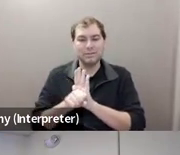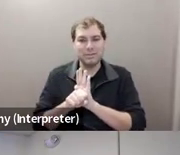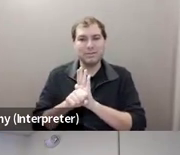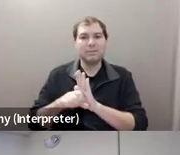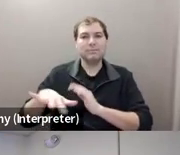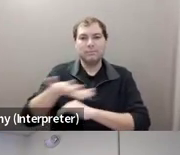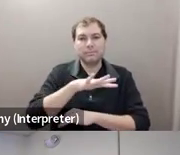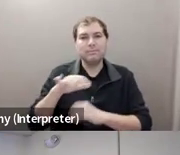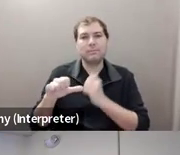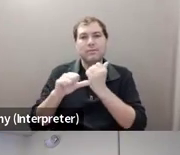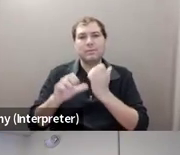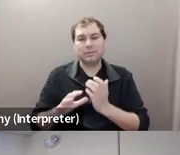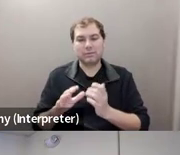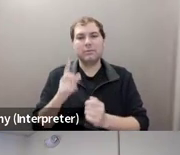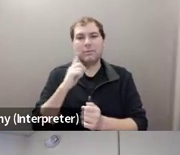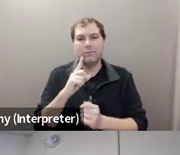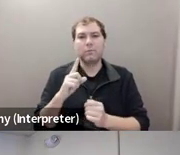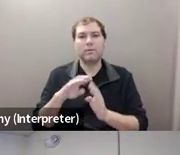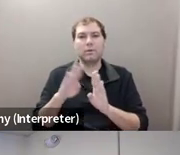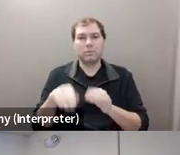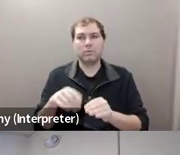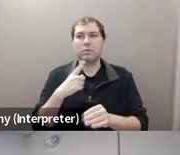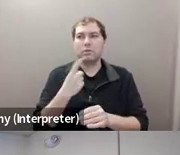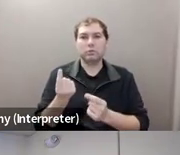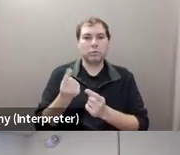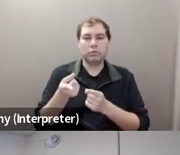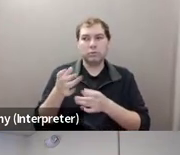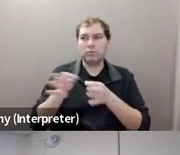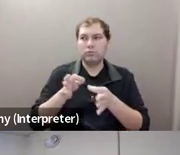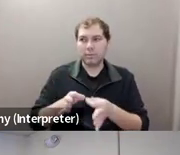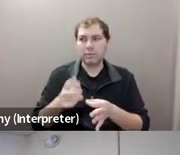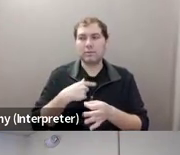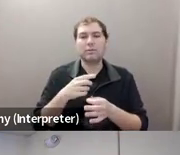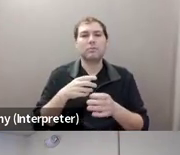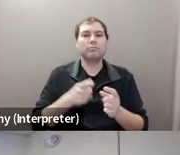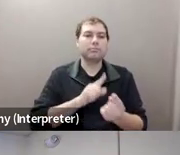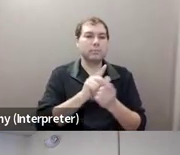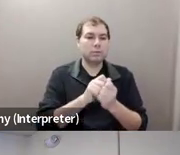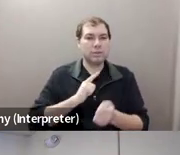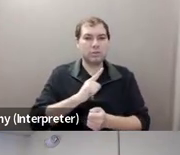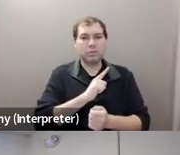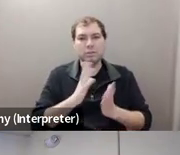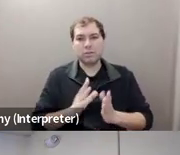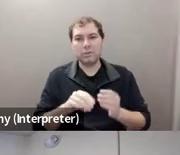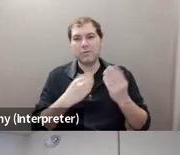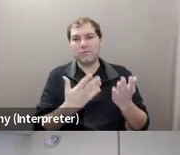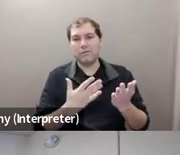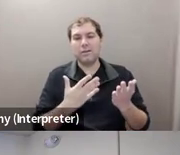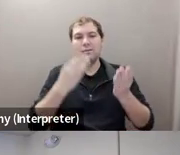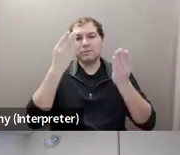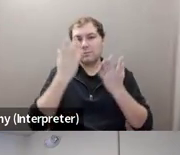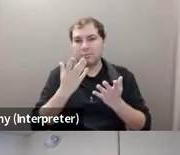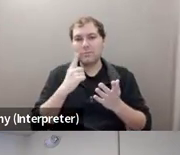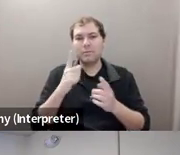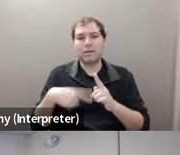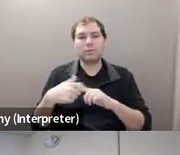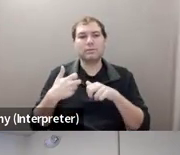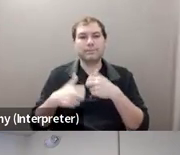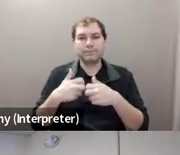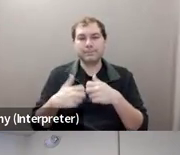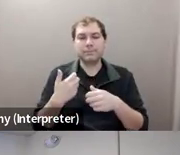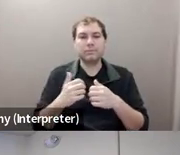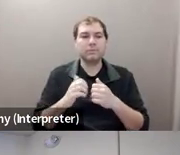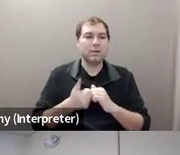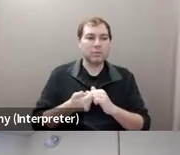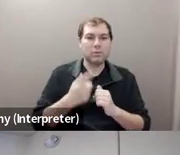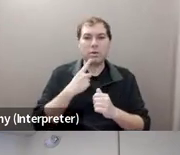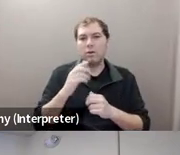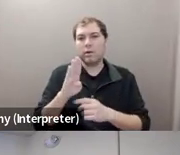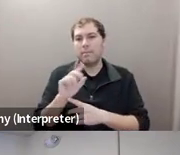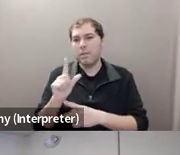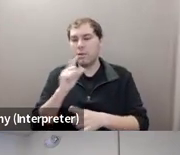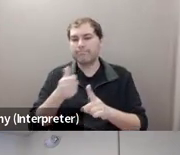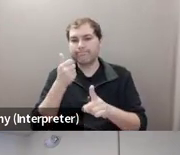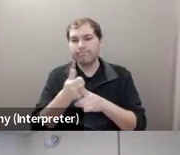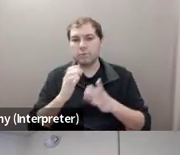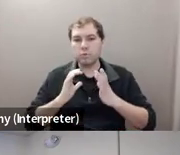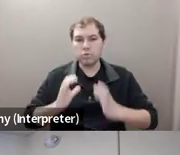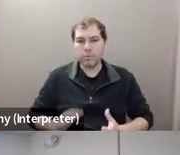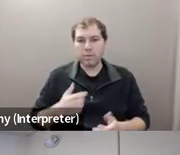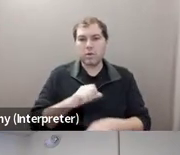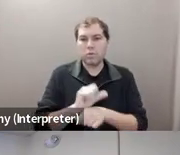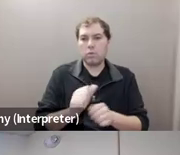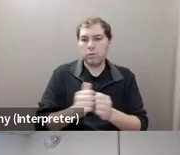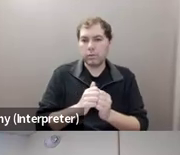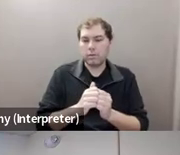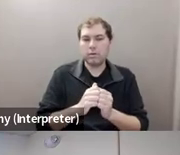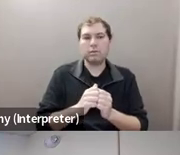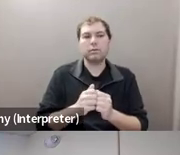Andrea Champlin: So what I do is I do exactly as you were describing. Right? I'll meet with legislators. I'll provide them information about some of the issues that are coming up, or how certain bills might impact consumers that I work with. The differences I